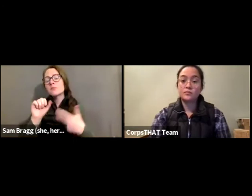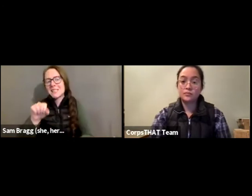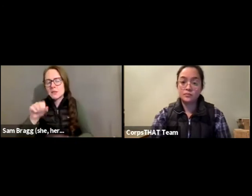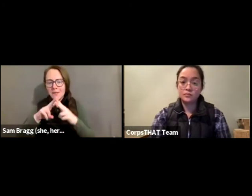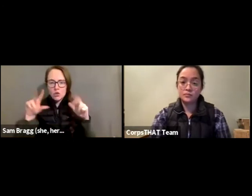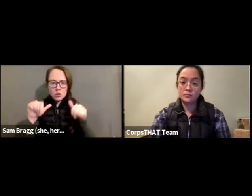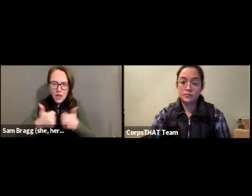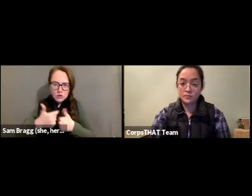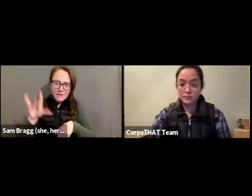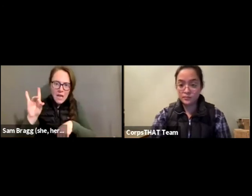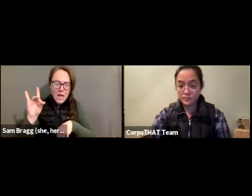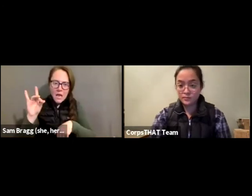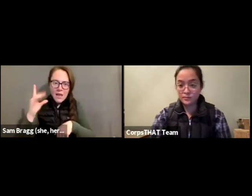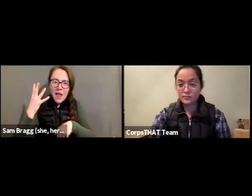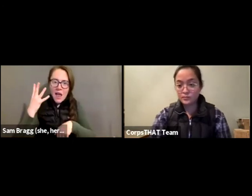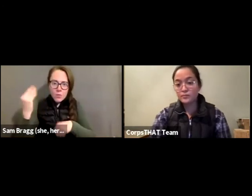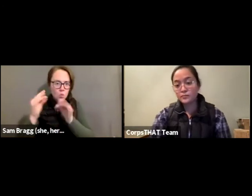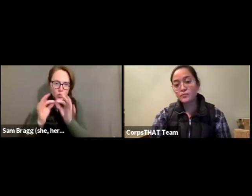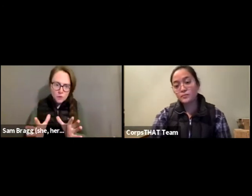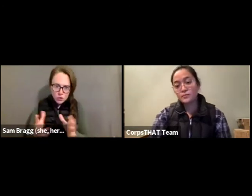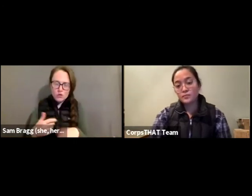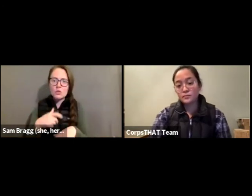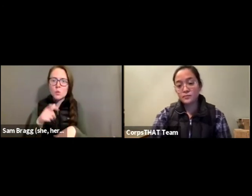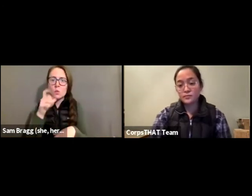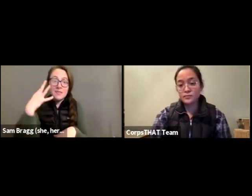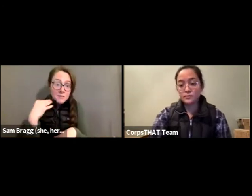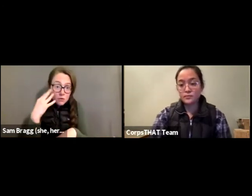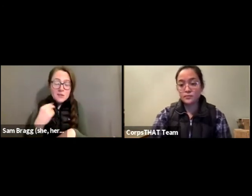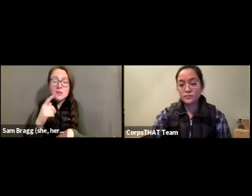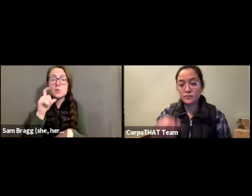for the third one you mentioned it is challenging to find an interpreter who's willing to do those